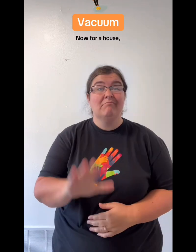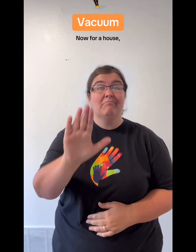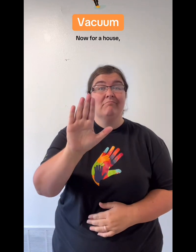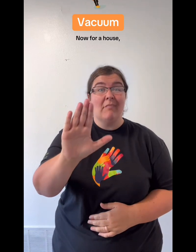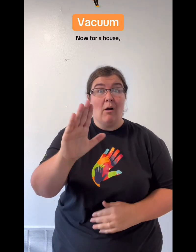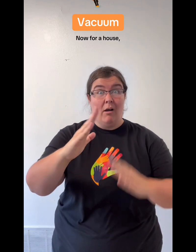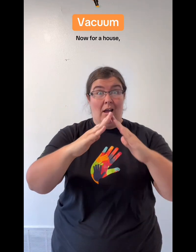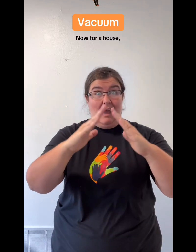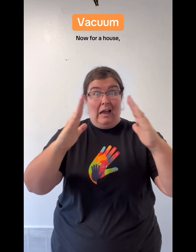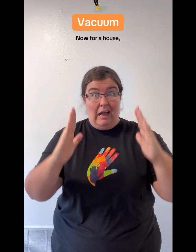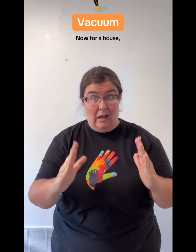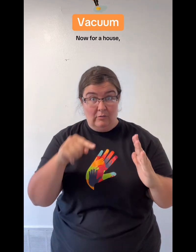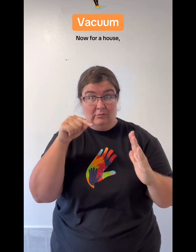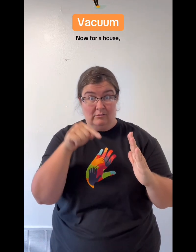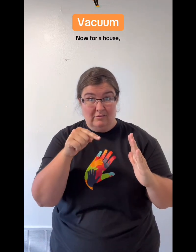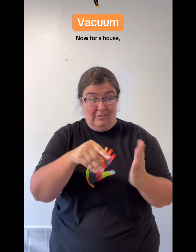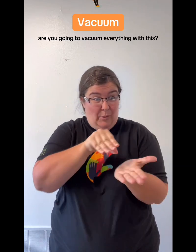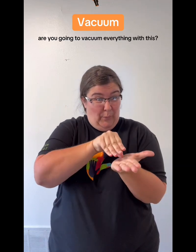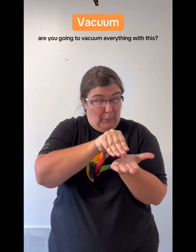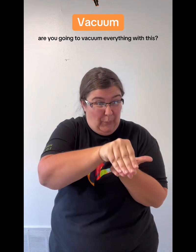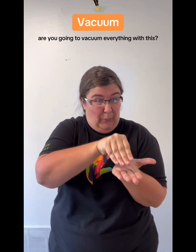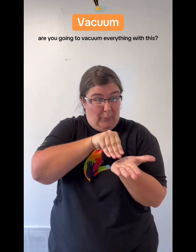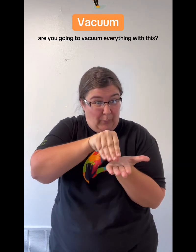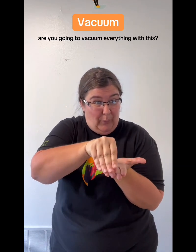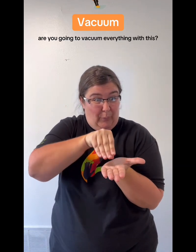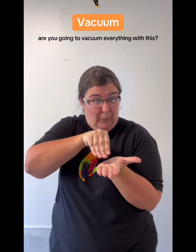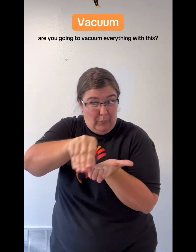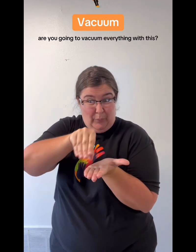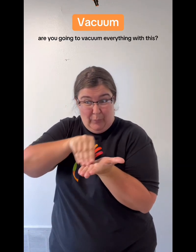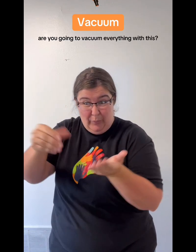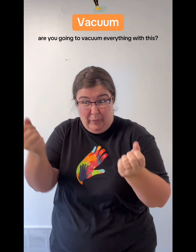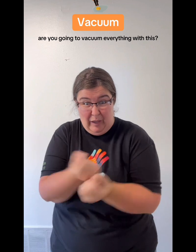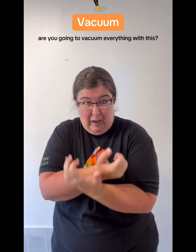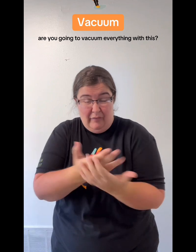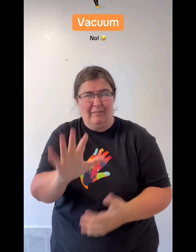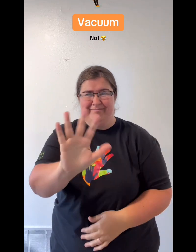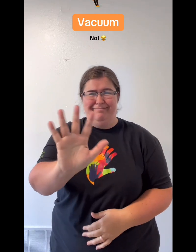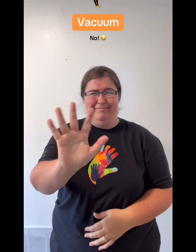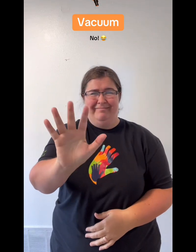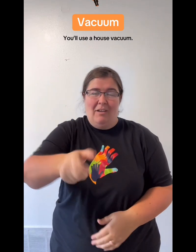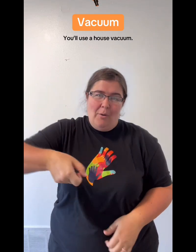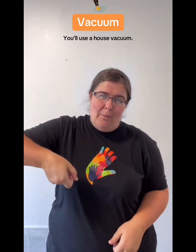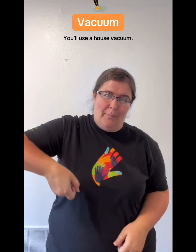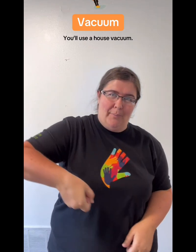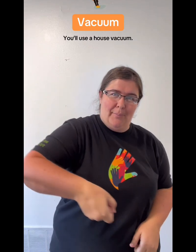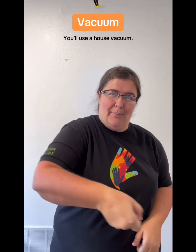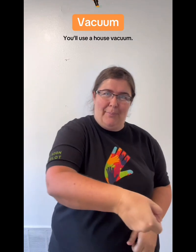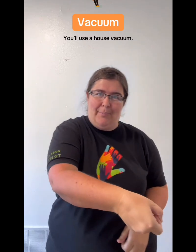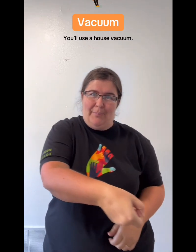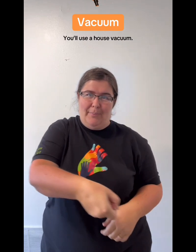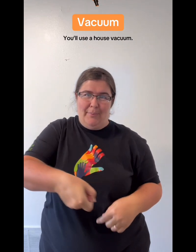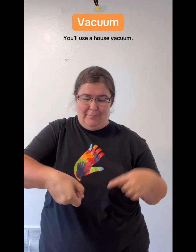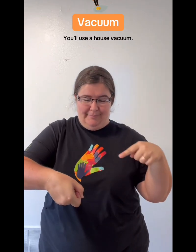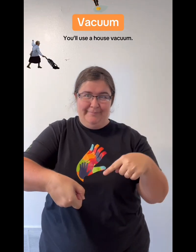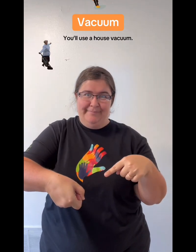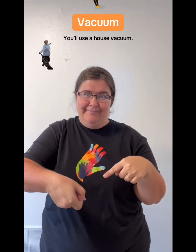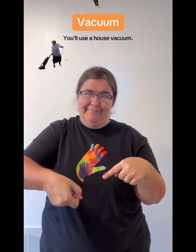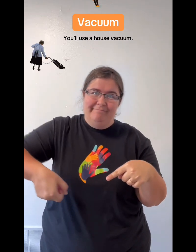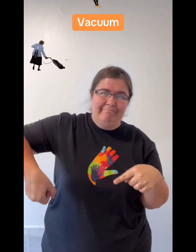Now for a house, are you going to vacuum everything with a small nozzle? No! You'll use a house vacuum.